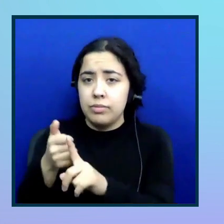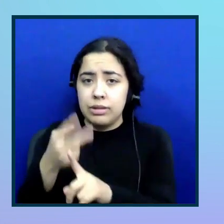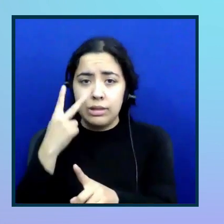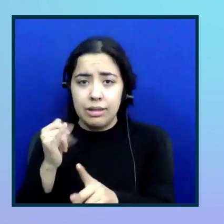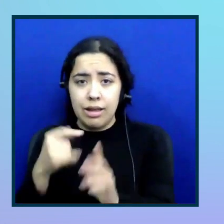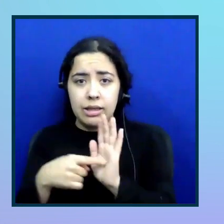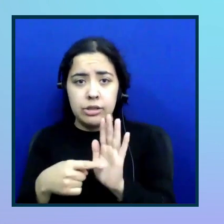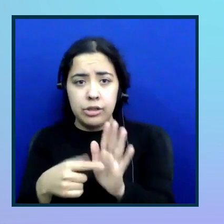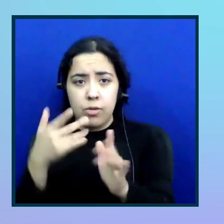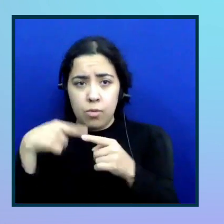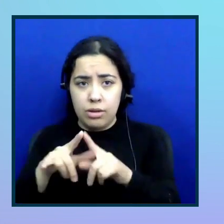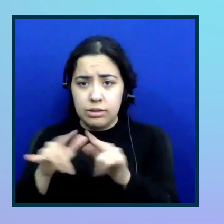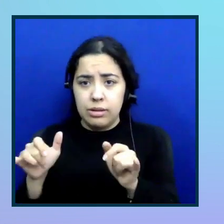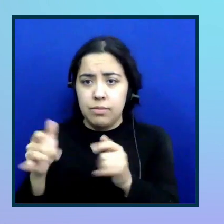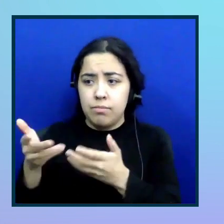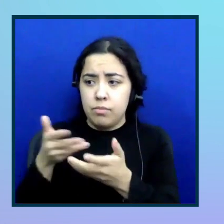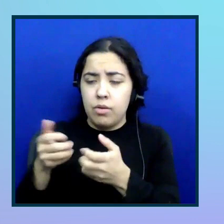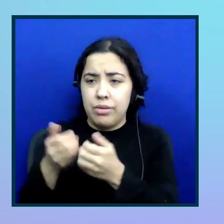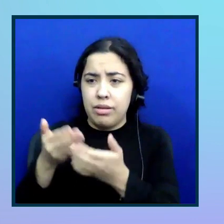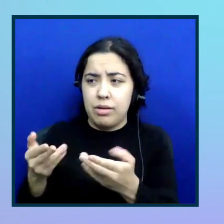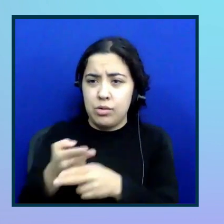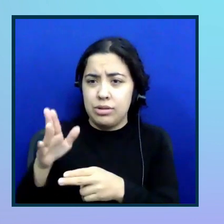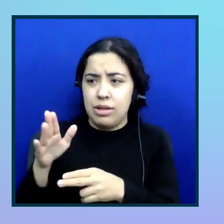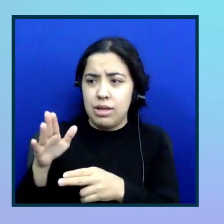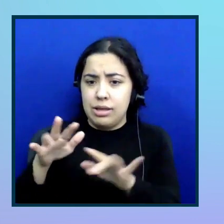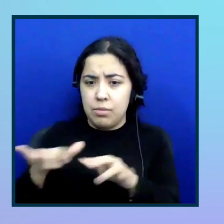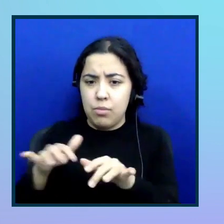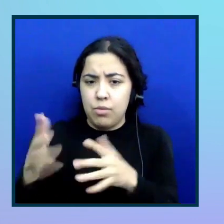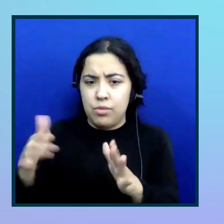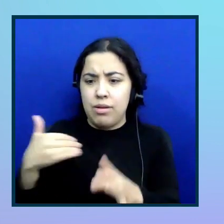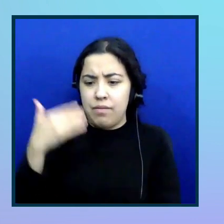while they're interacting with the thing using their keyboard, that they already have an awareness of the keys